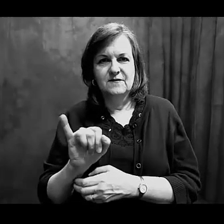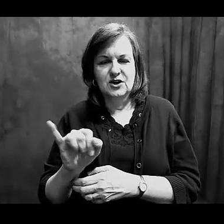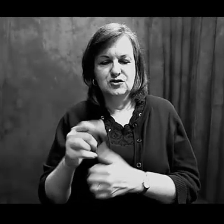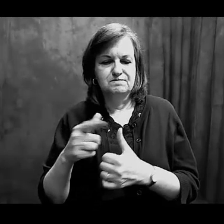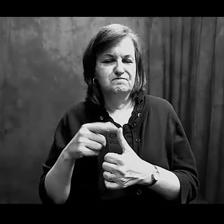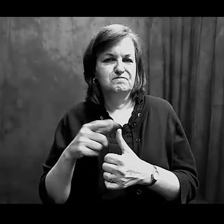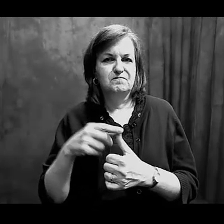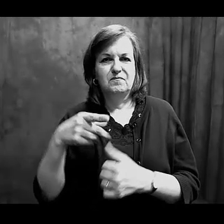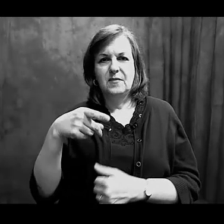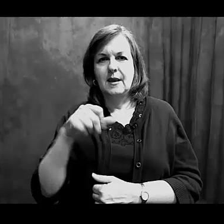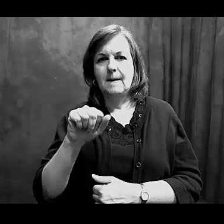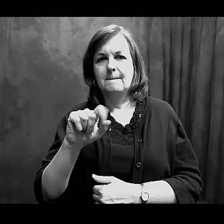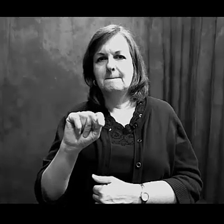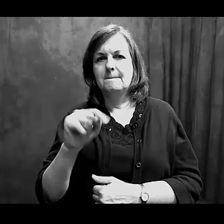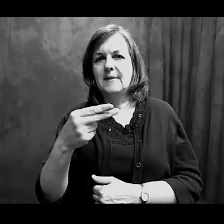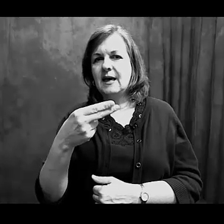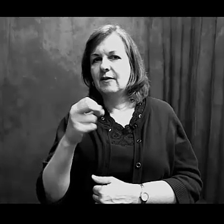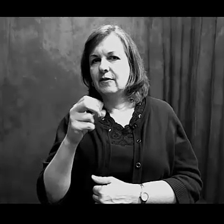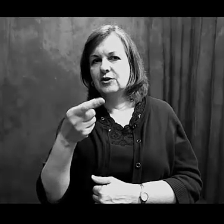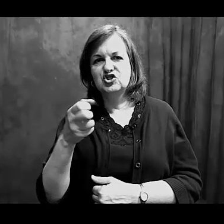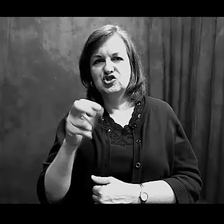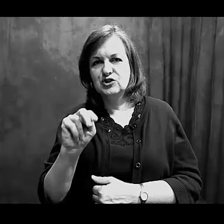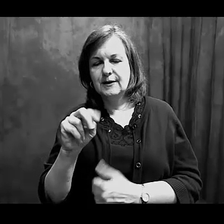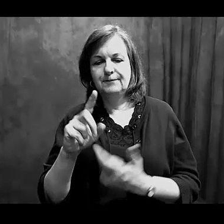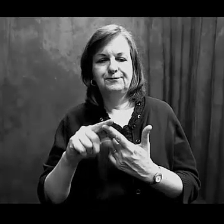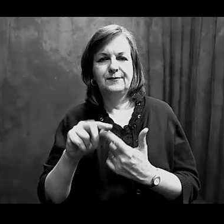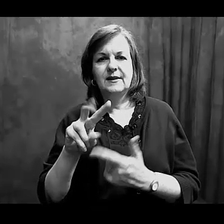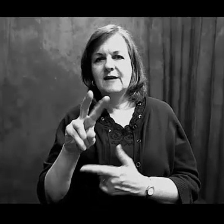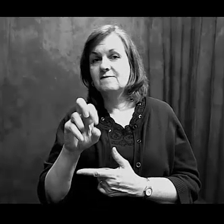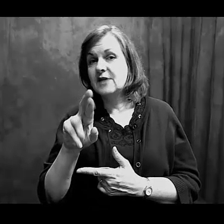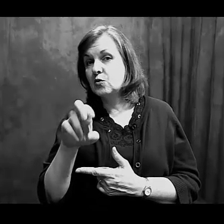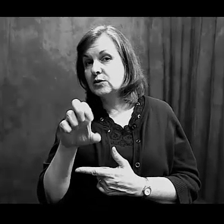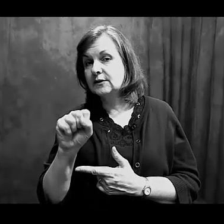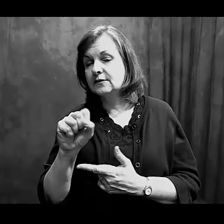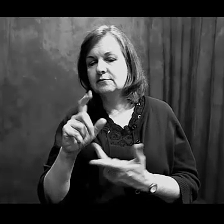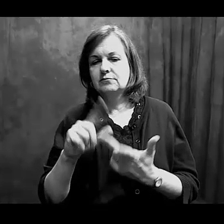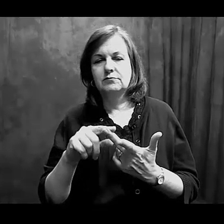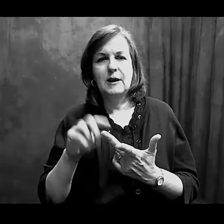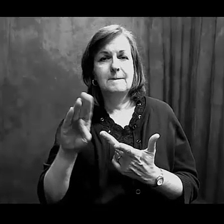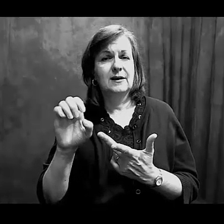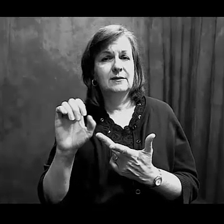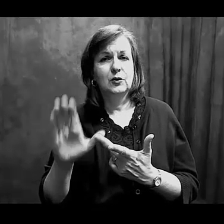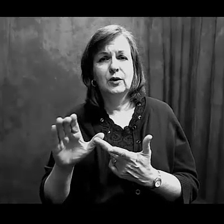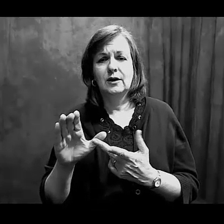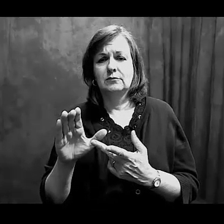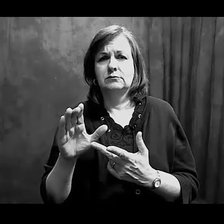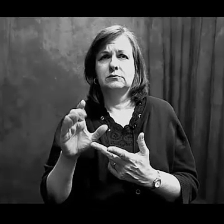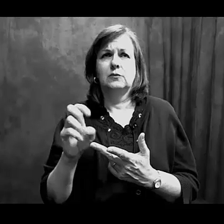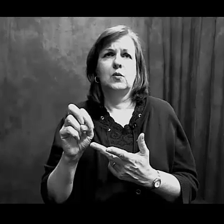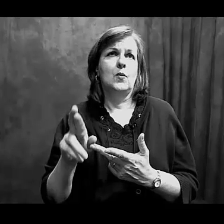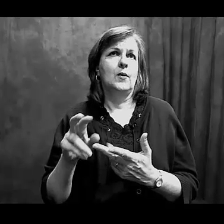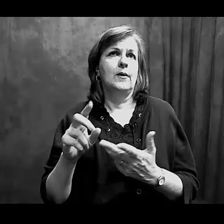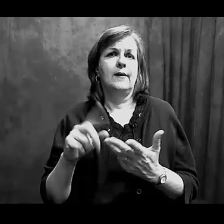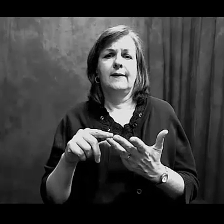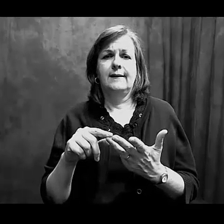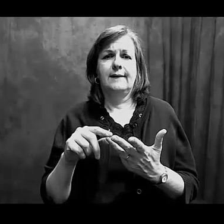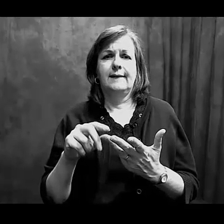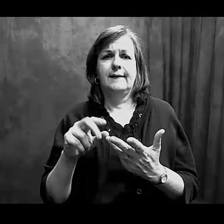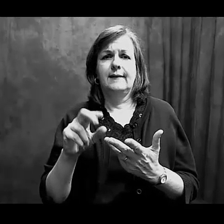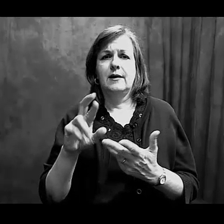what your infected with it doesn't matter if its a pathogen for a virus or a bacteria or